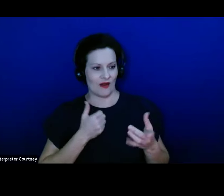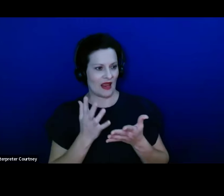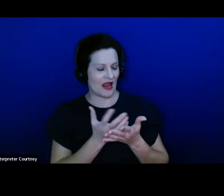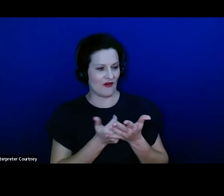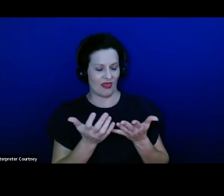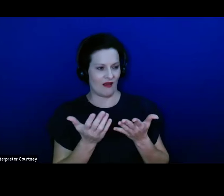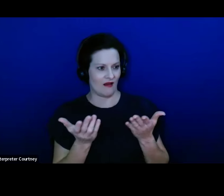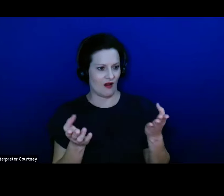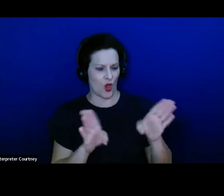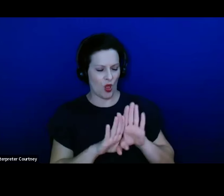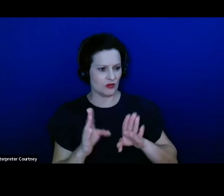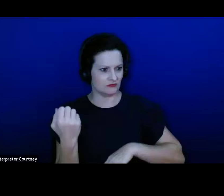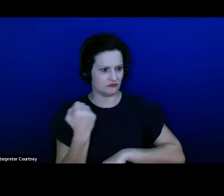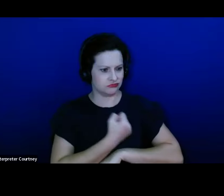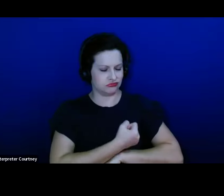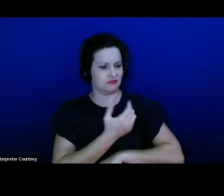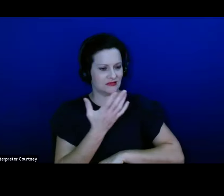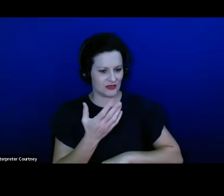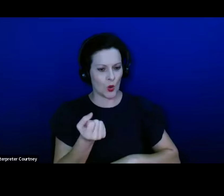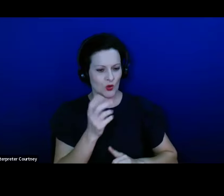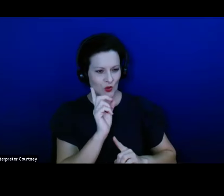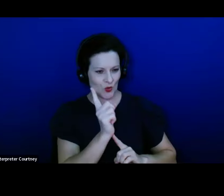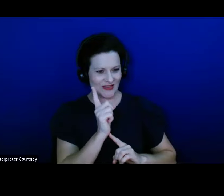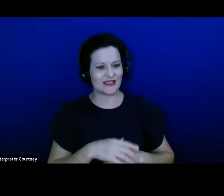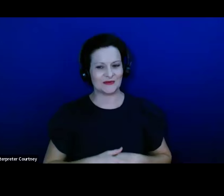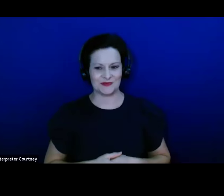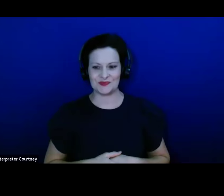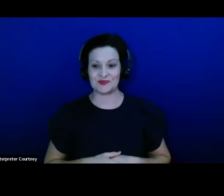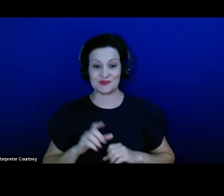all of the sudden out of nowhere so give me a second while I pull everything back up.